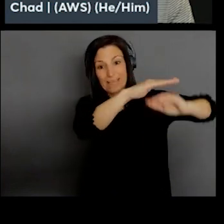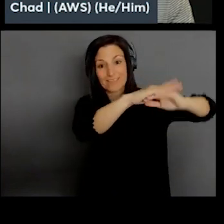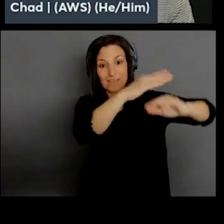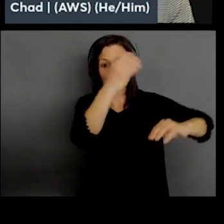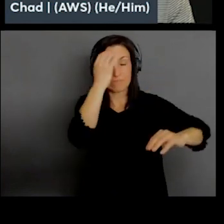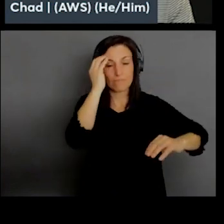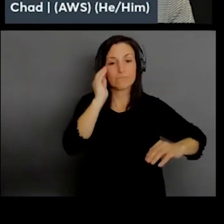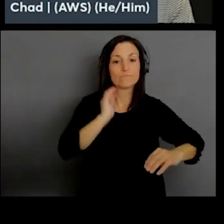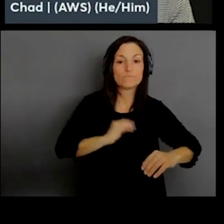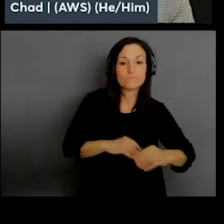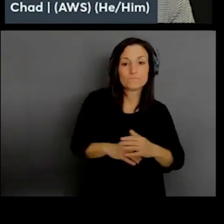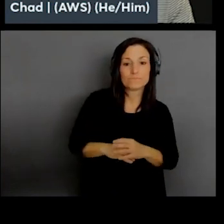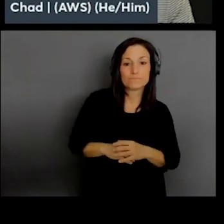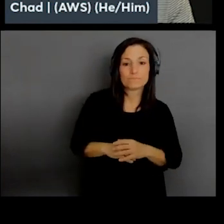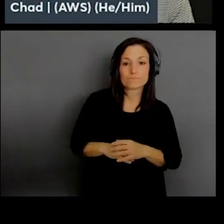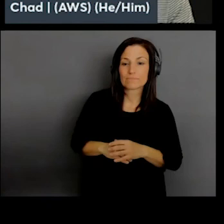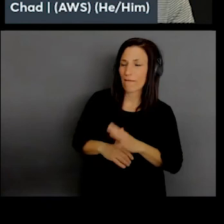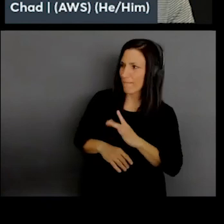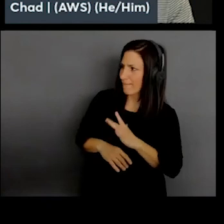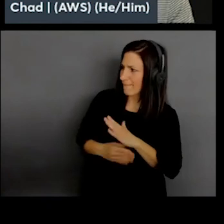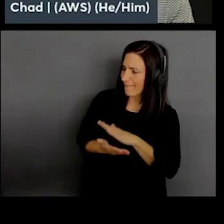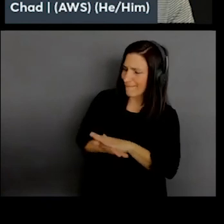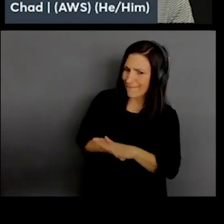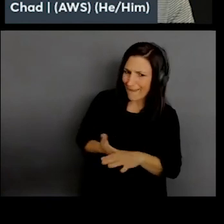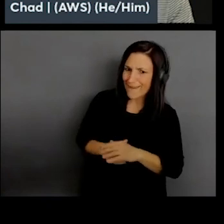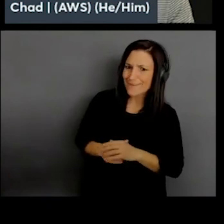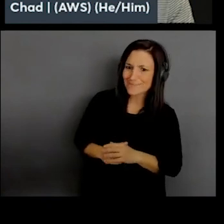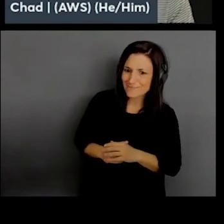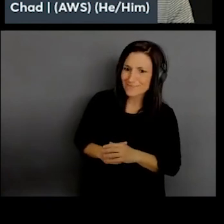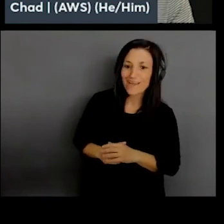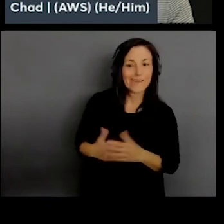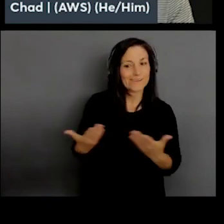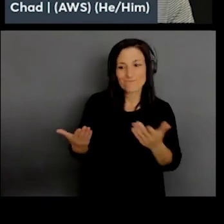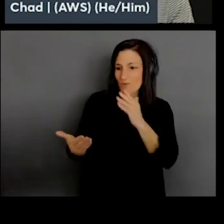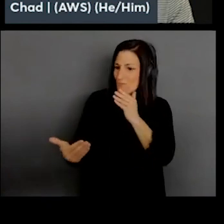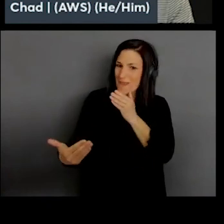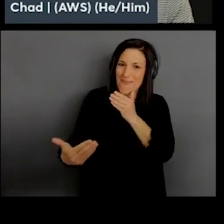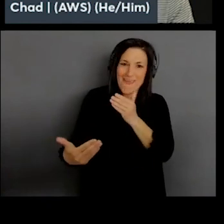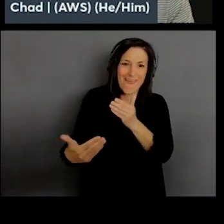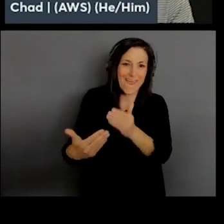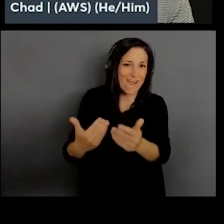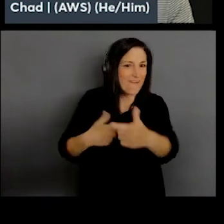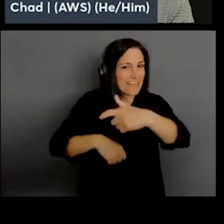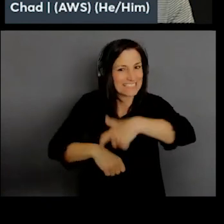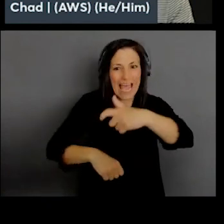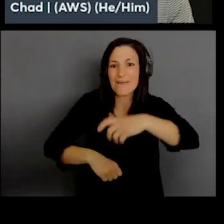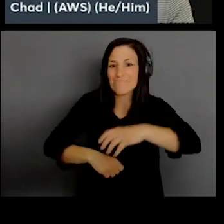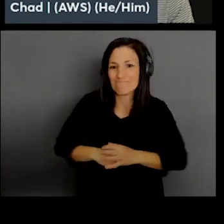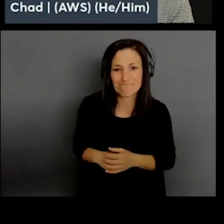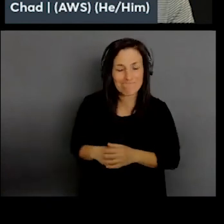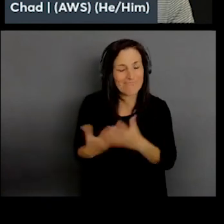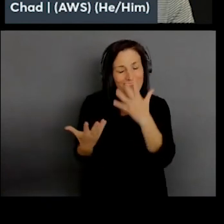Nice. Nice. Yeah, we are right up against time, Chayan, unfortunately. All right.